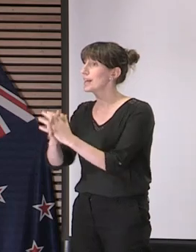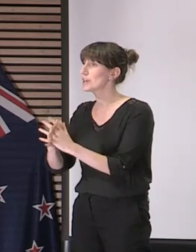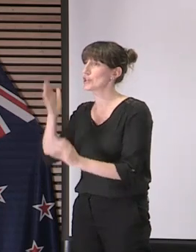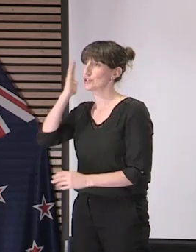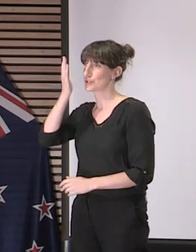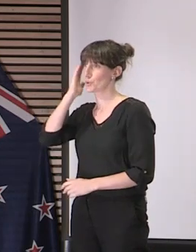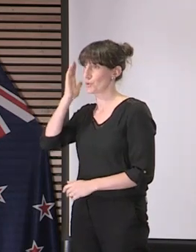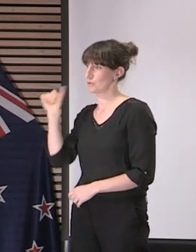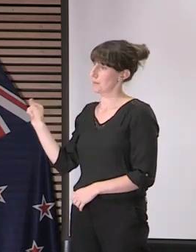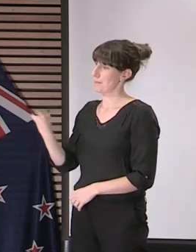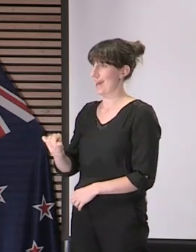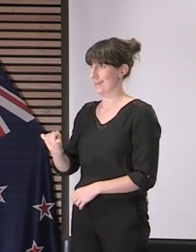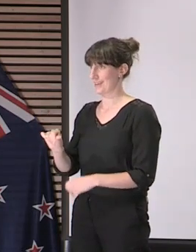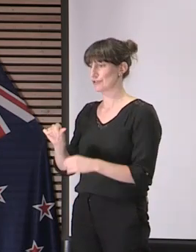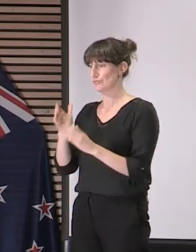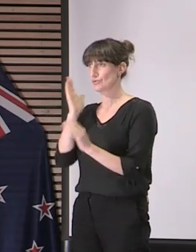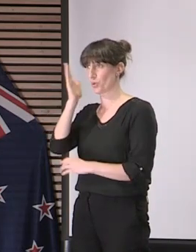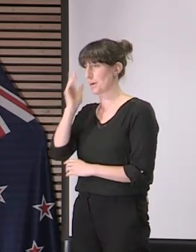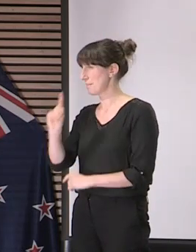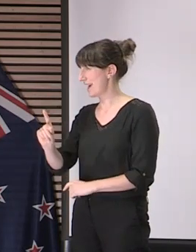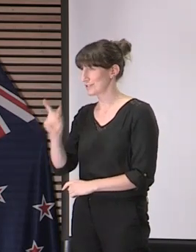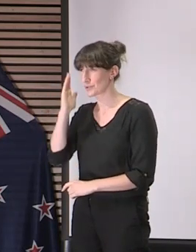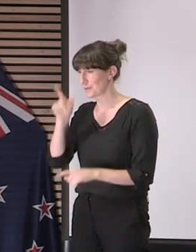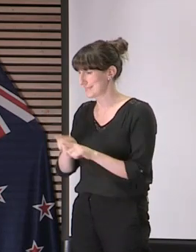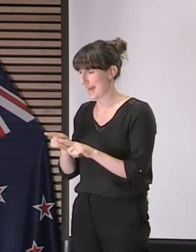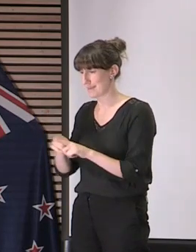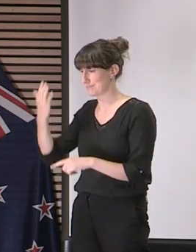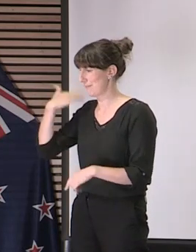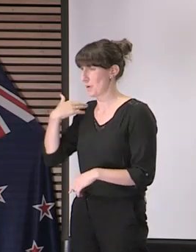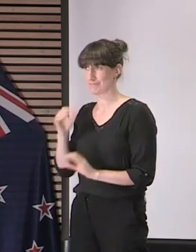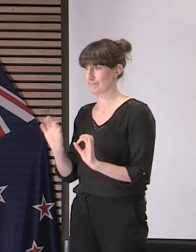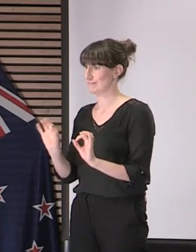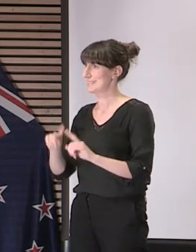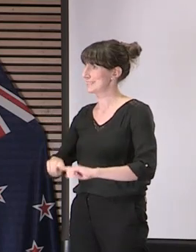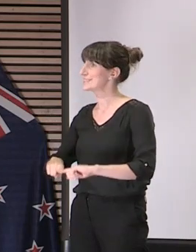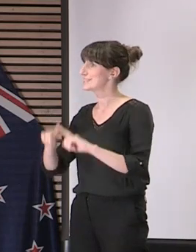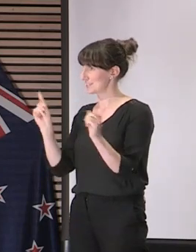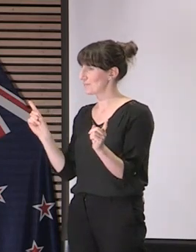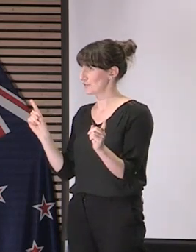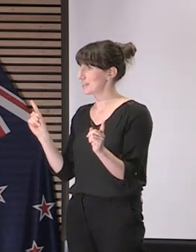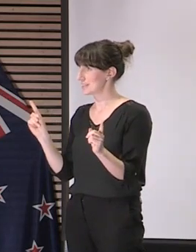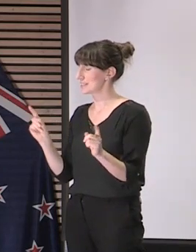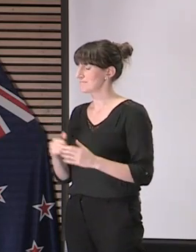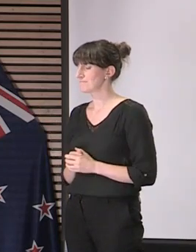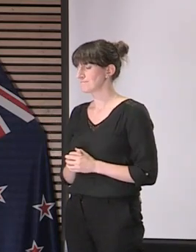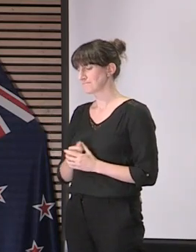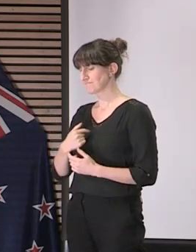anyfreight at Gov nz. School is back next week with the beginning of term two but it